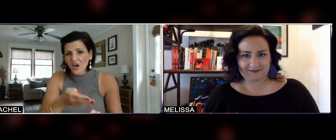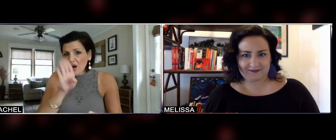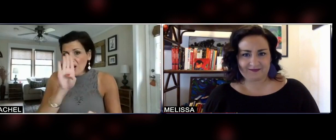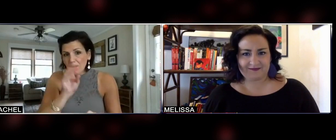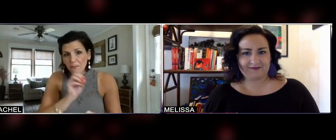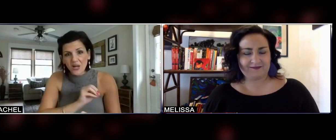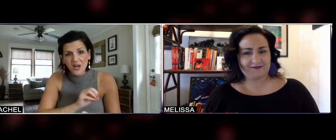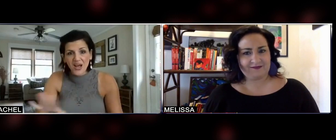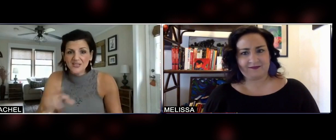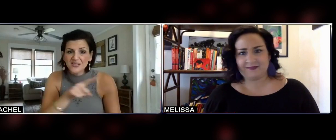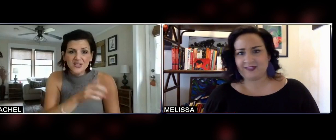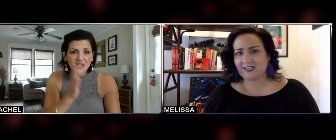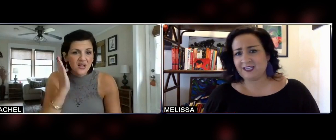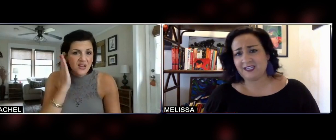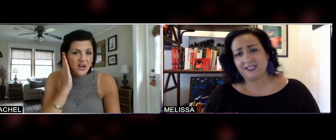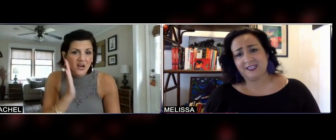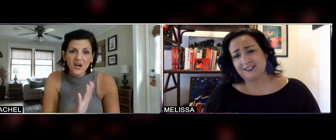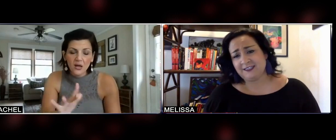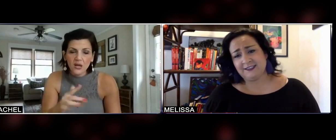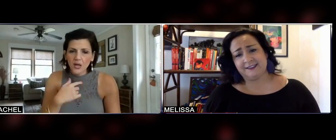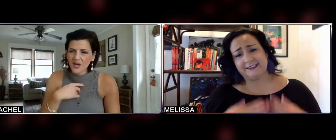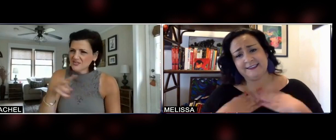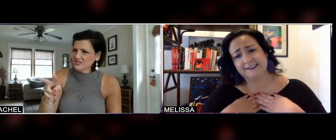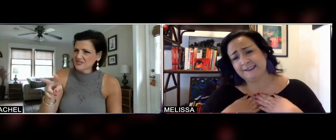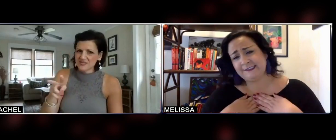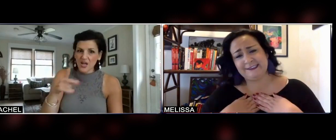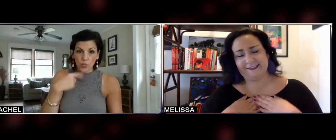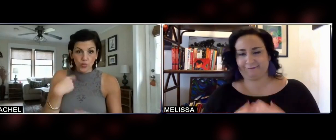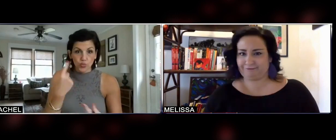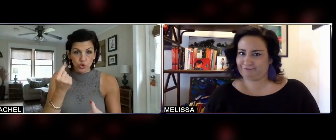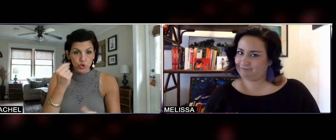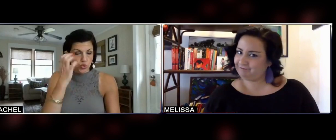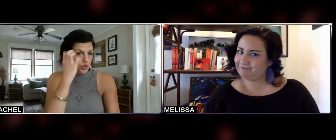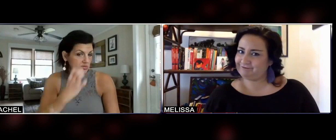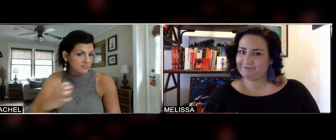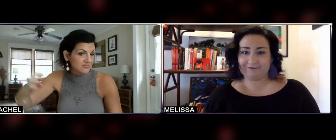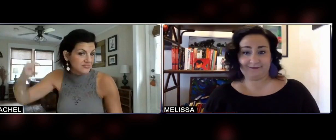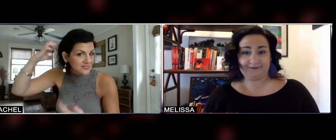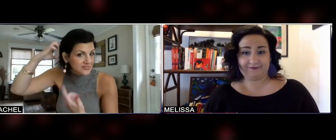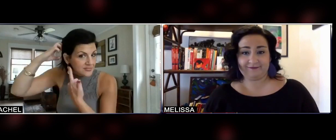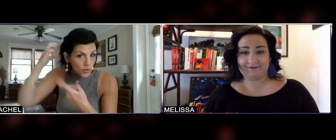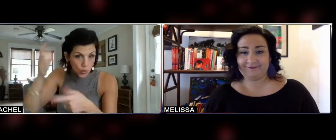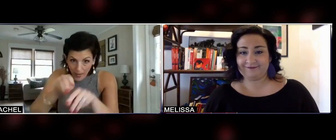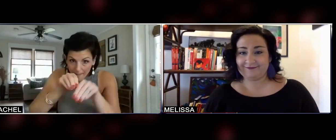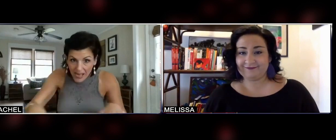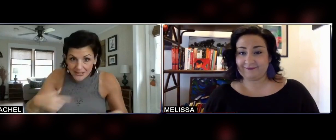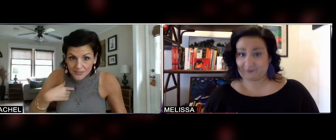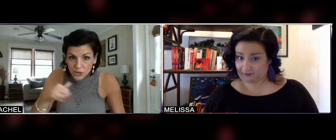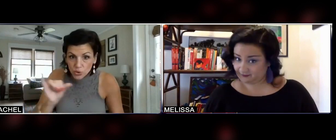"God bless your deaf son". I would move my implant and ask her to bless me.